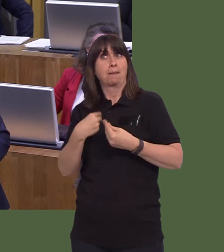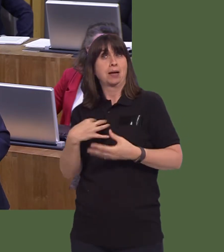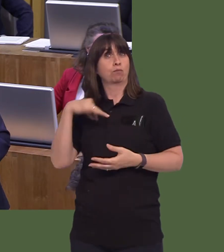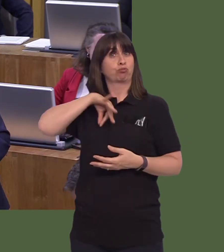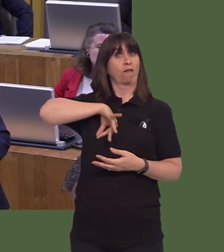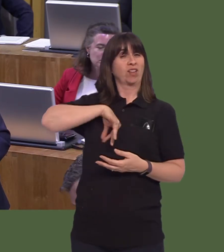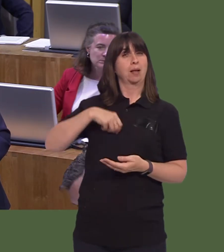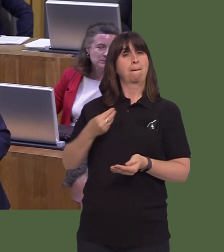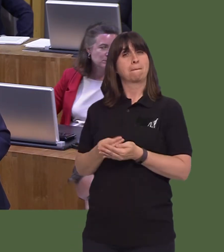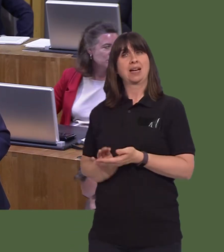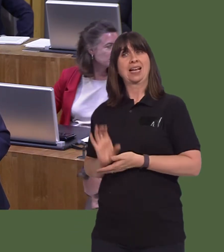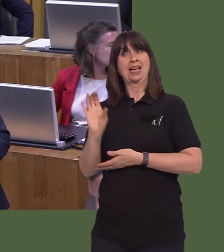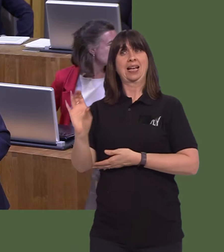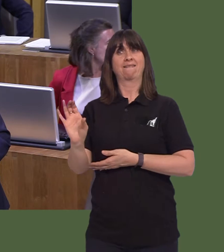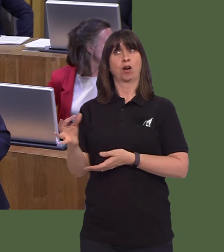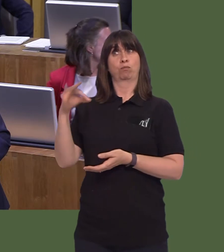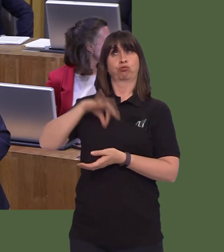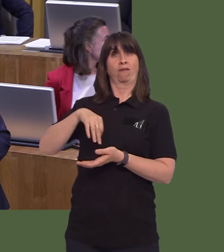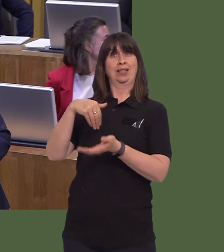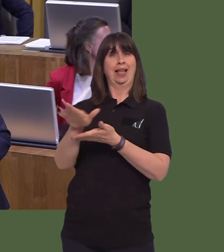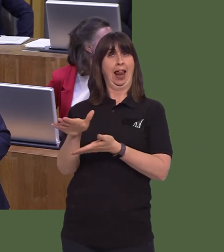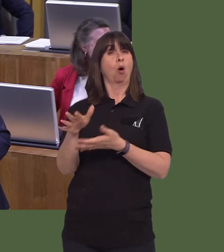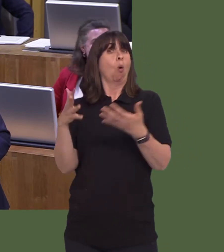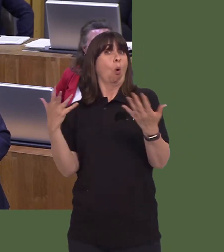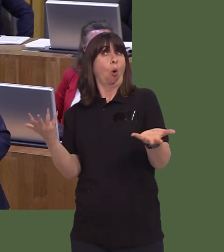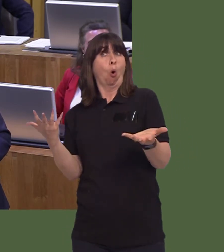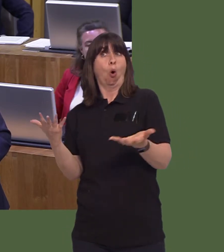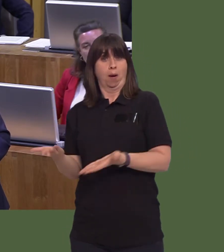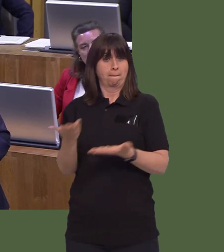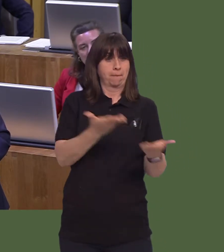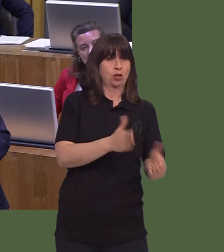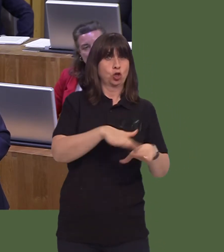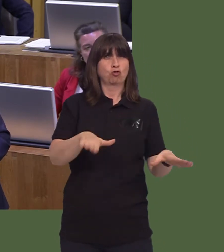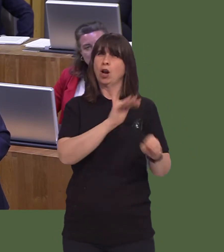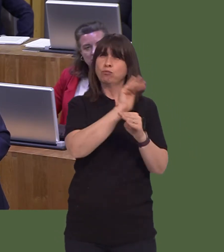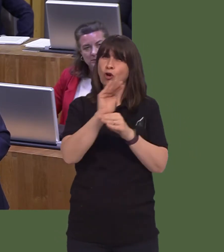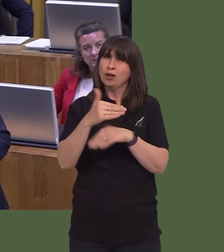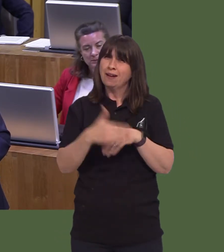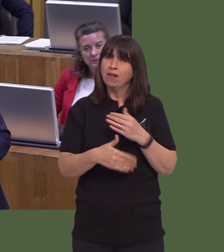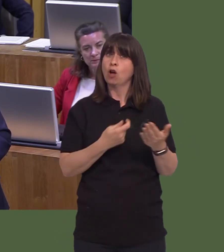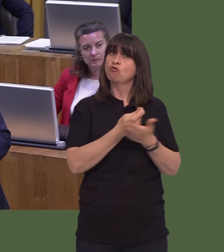for their children. It doesn't happen everywhere else, in other countries. Quite often, in some countries, renting is seen as the norm and property isn't seen as